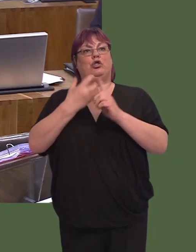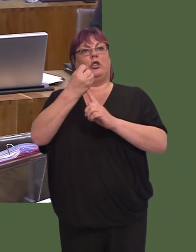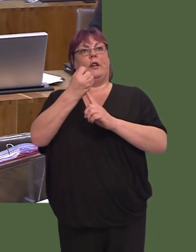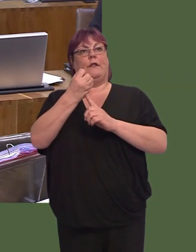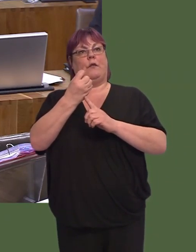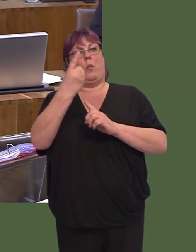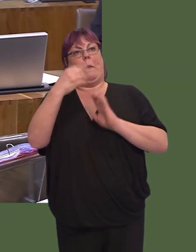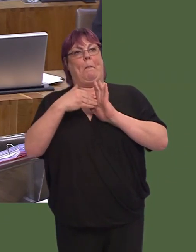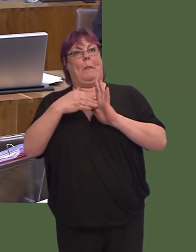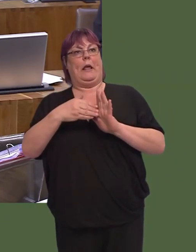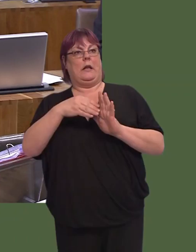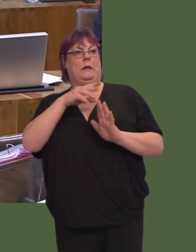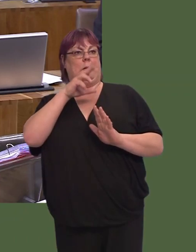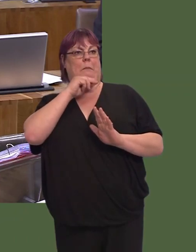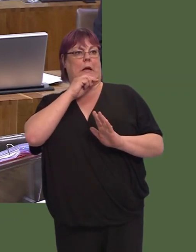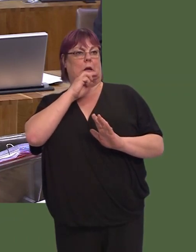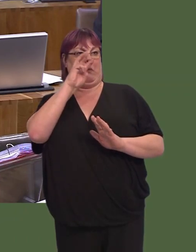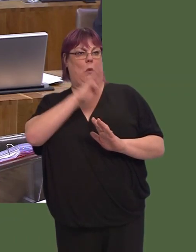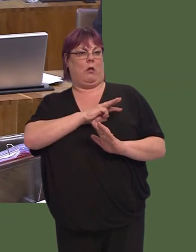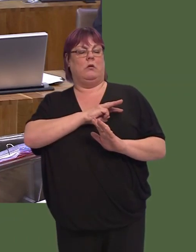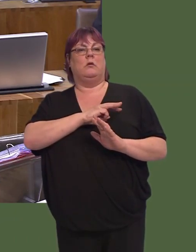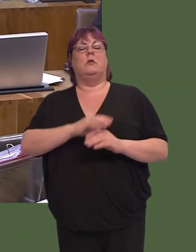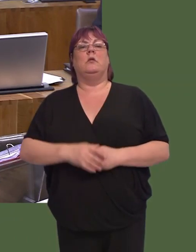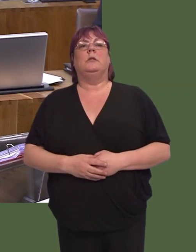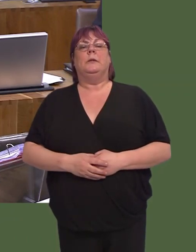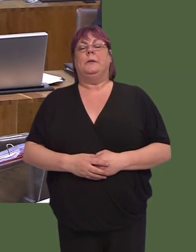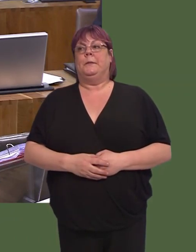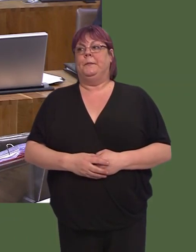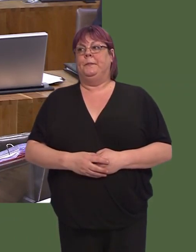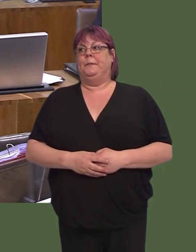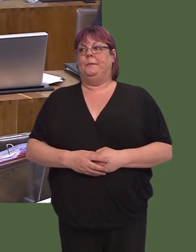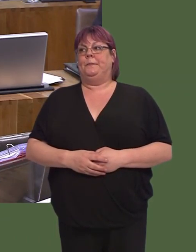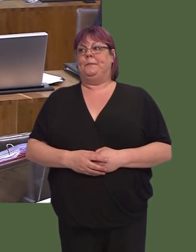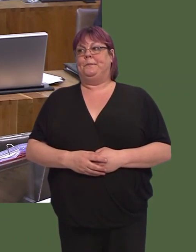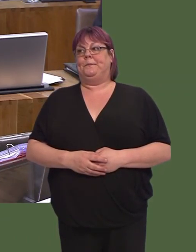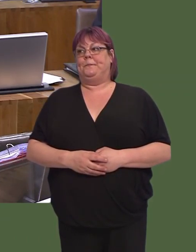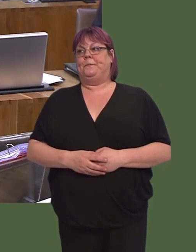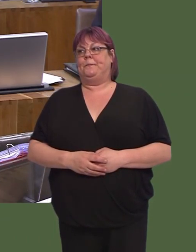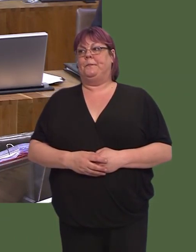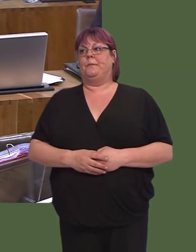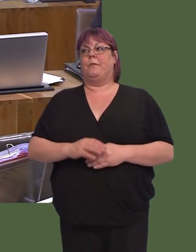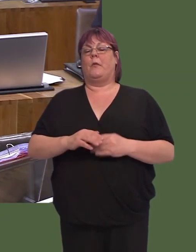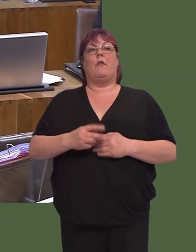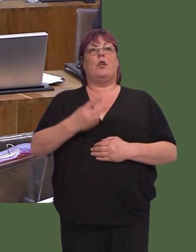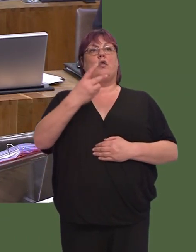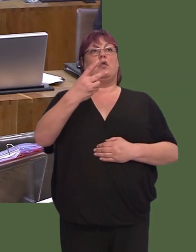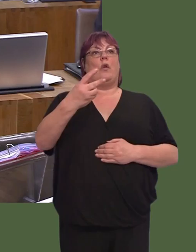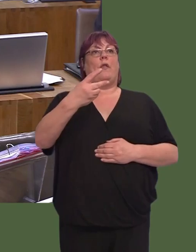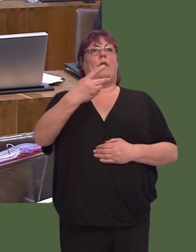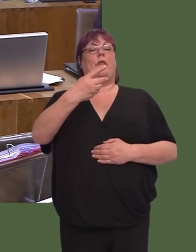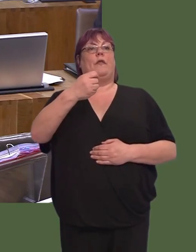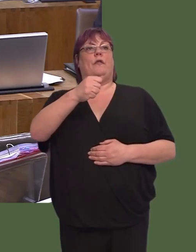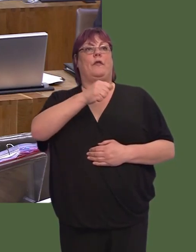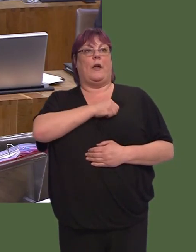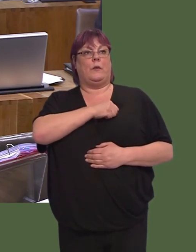in expanding Welsh-medium early years provision. We've delivered to over 2,000 groups so far during 2017-18, providing support and advice